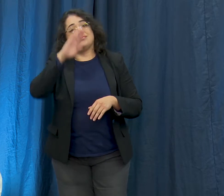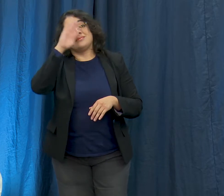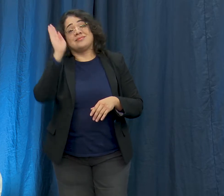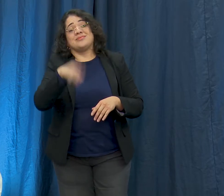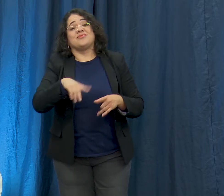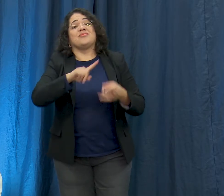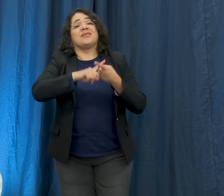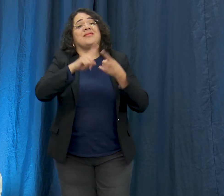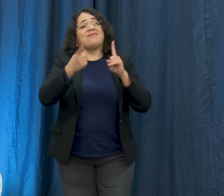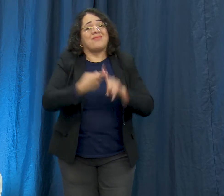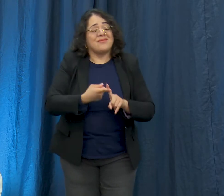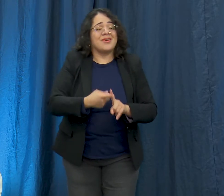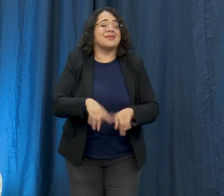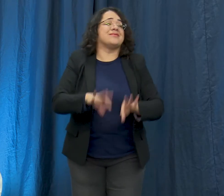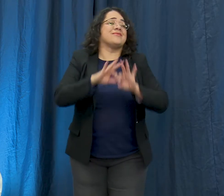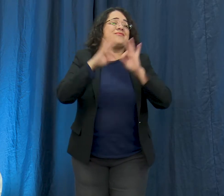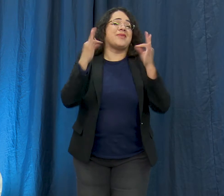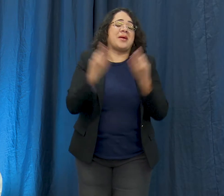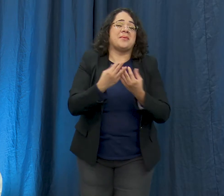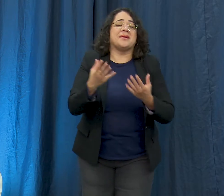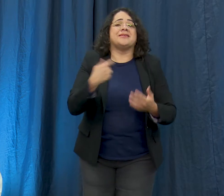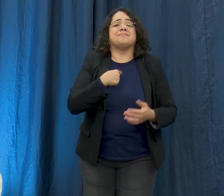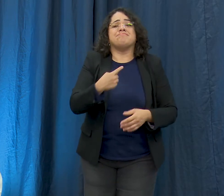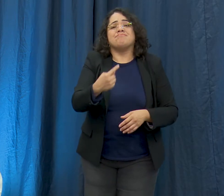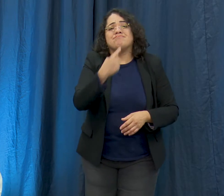friends please know that we're not there yet.